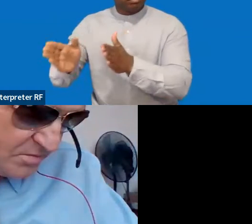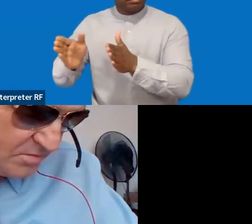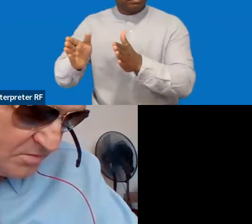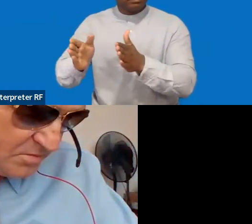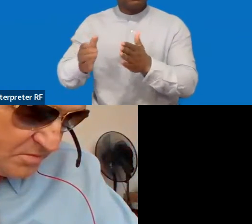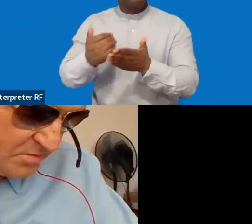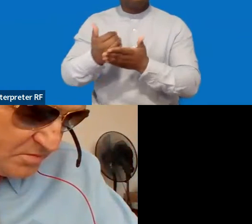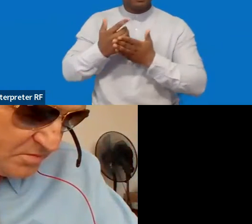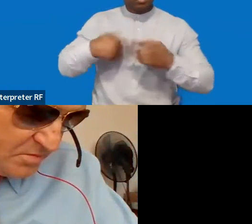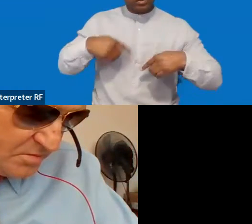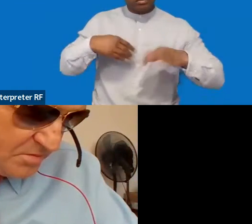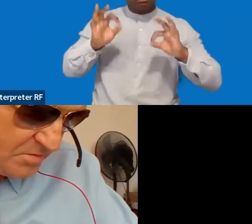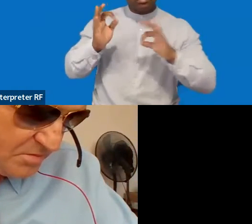is the best card possible.